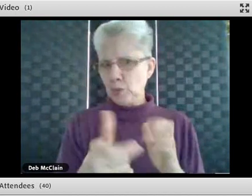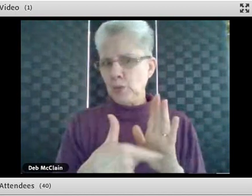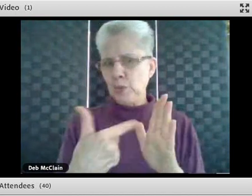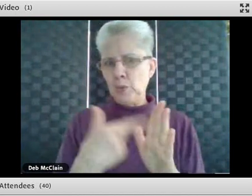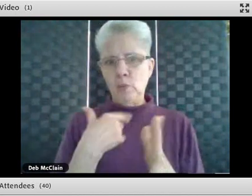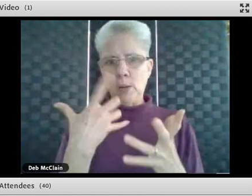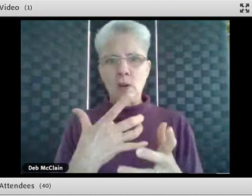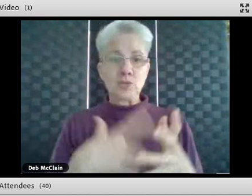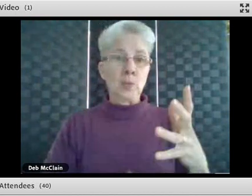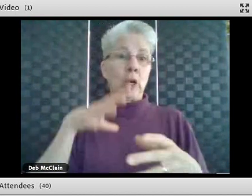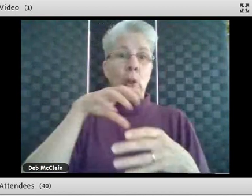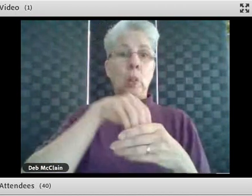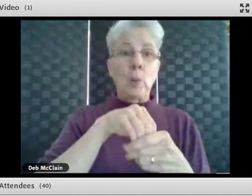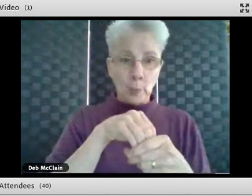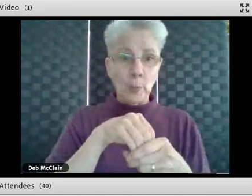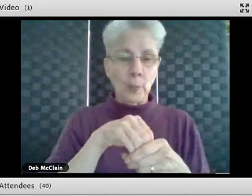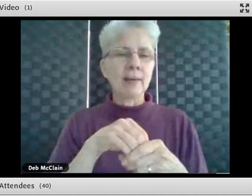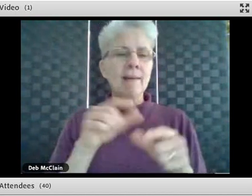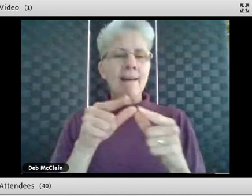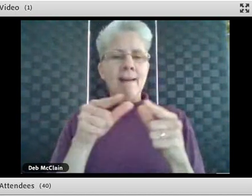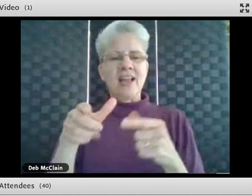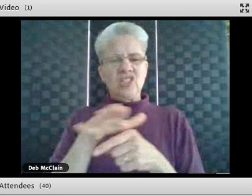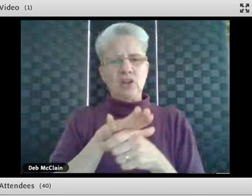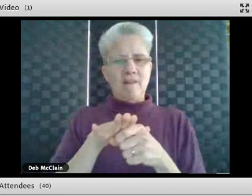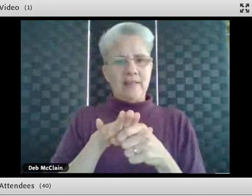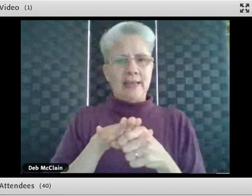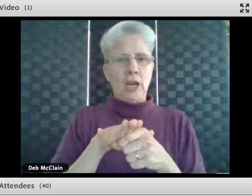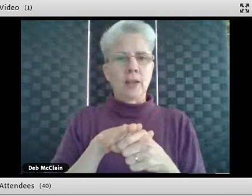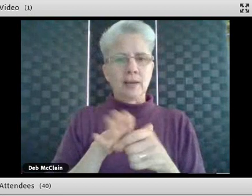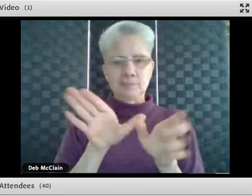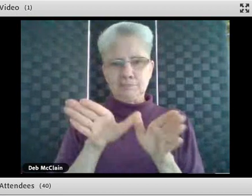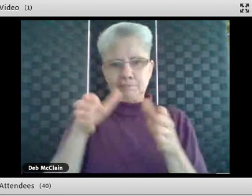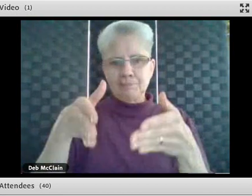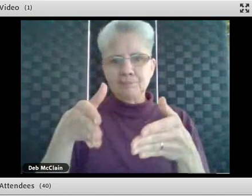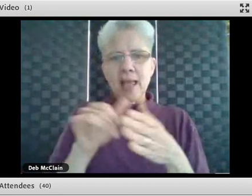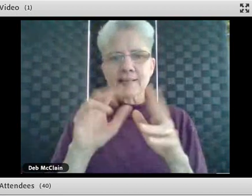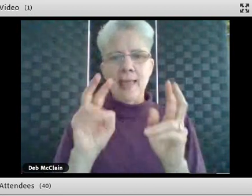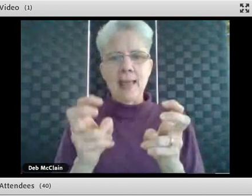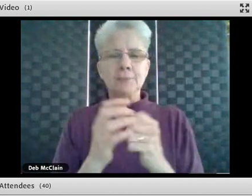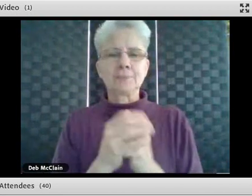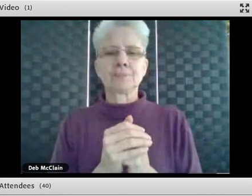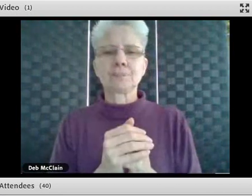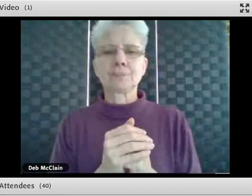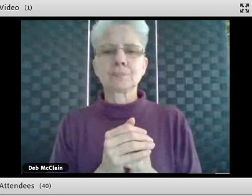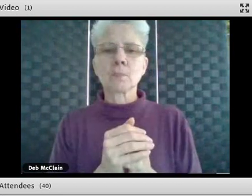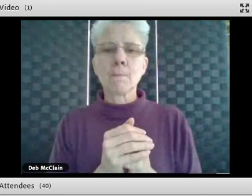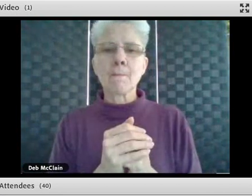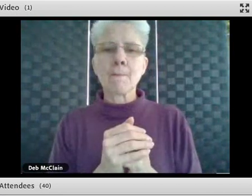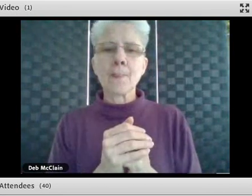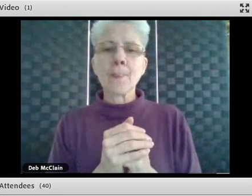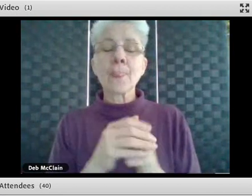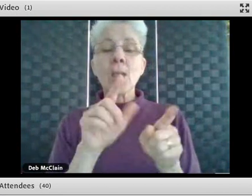to include a geographic area as part of the heading. Also, if you use